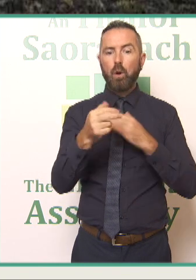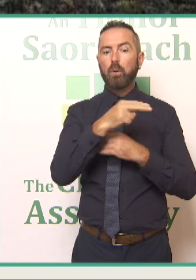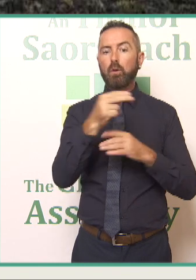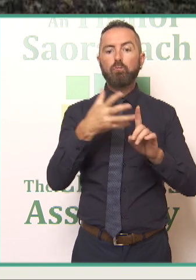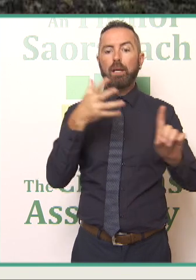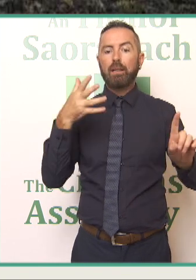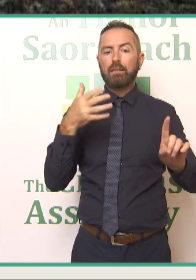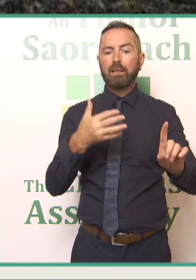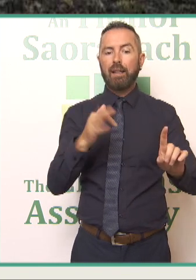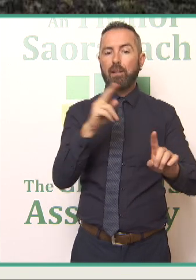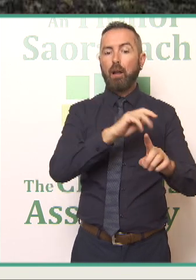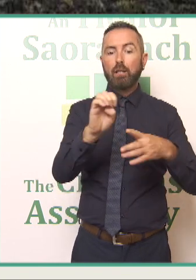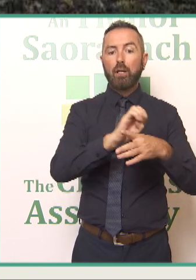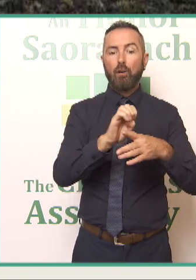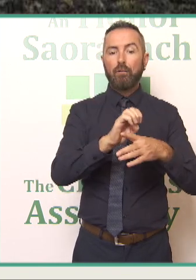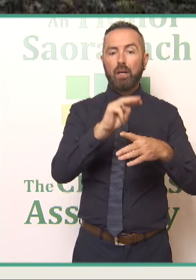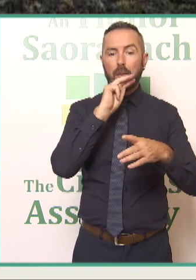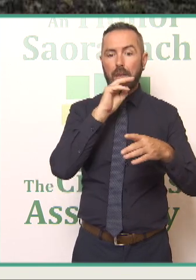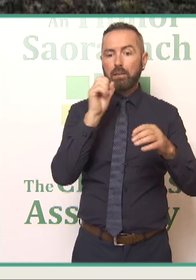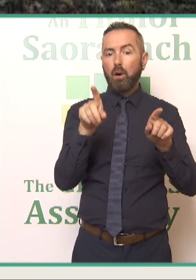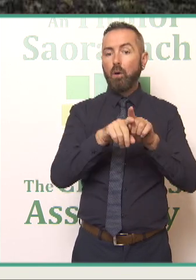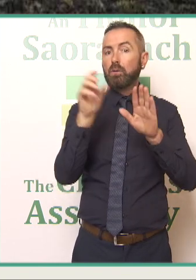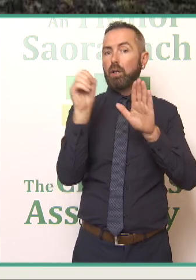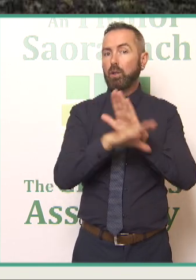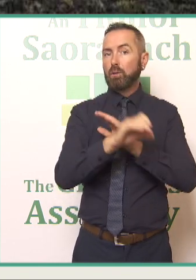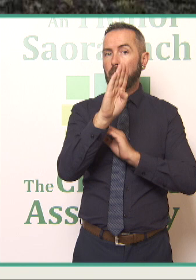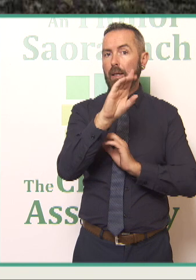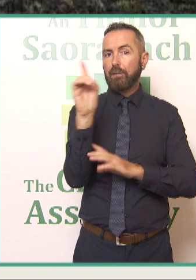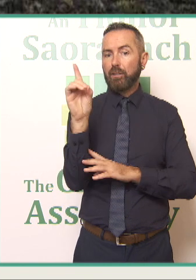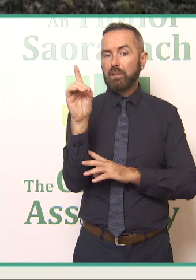little farming can result in loss of biodiversity as well and in the barn you get very rapid scrub